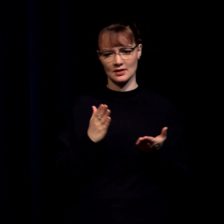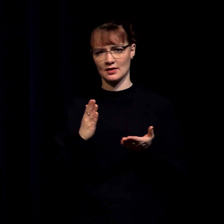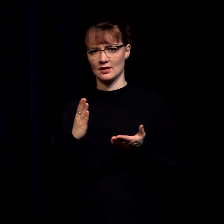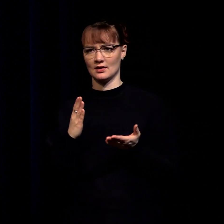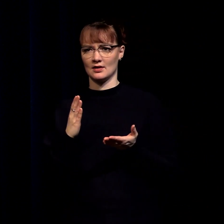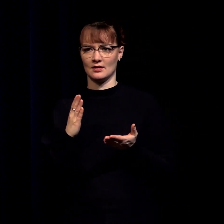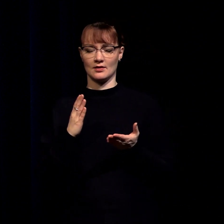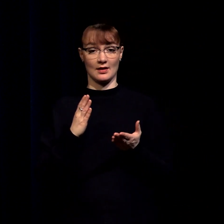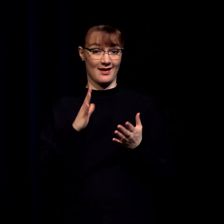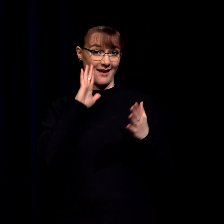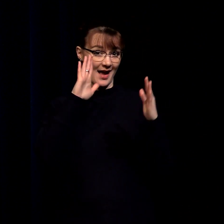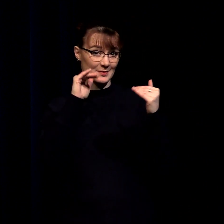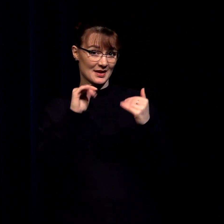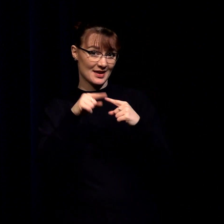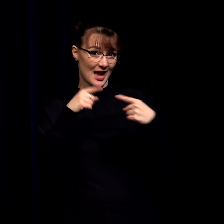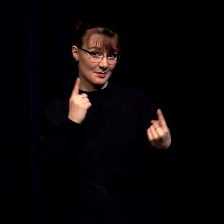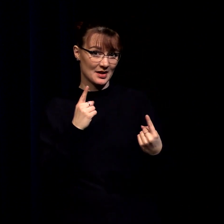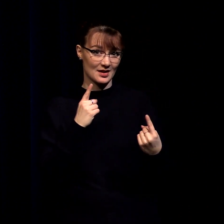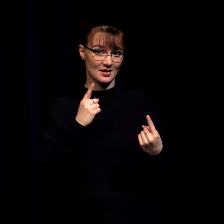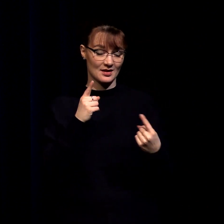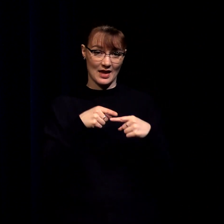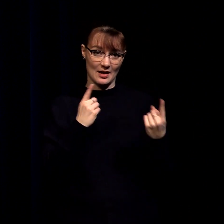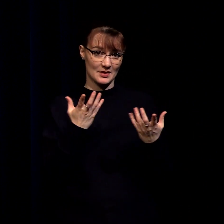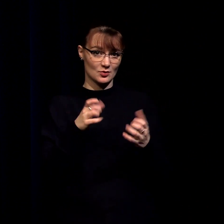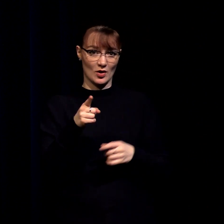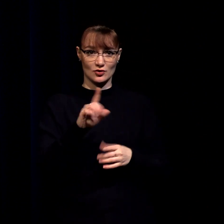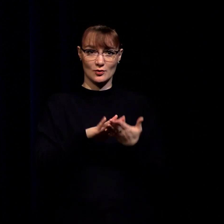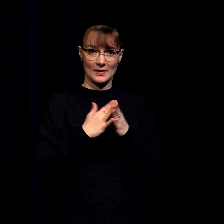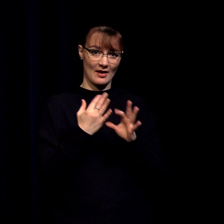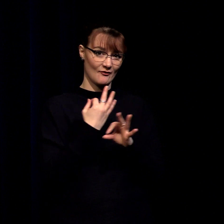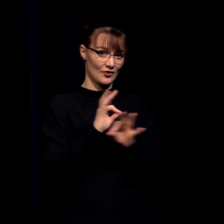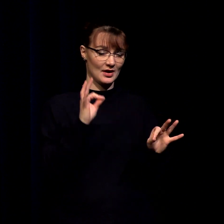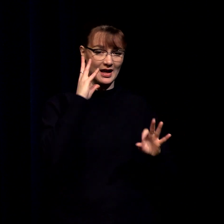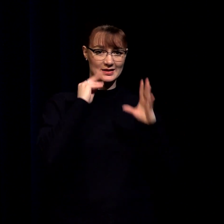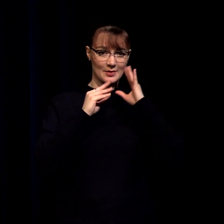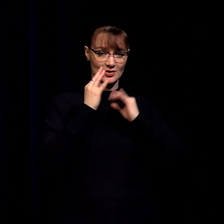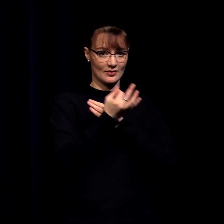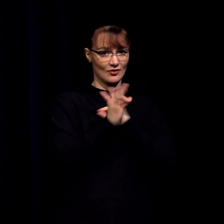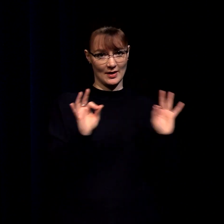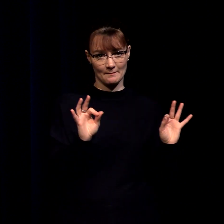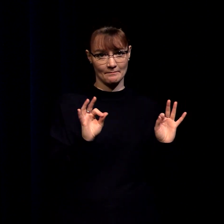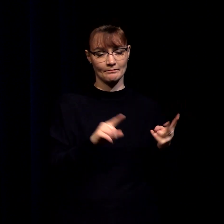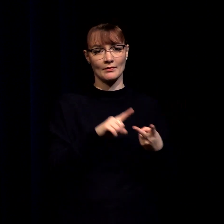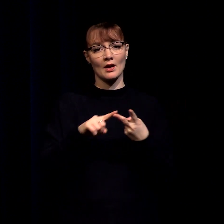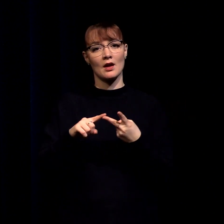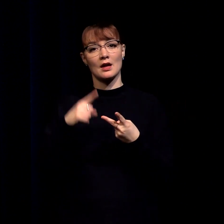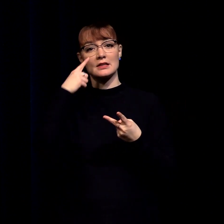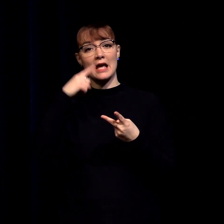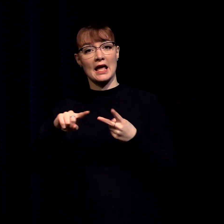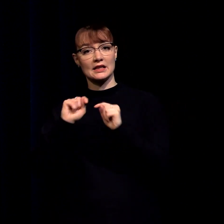enemy he doesn't want you free. He's coming for you. We have a team in Thailand right now that is bringing the truth of Jesus